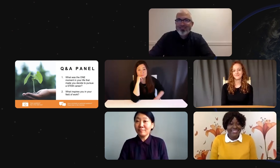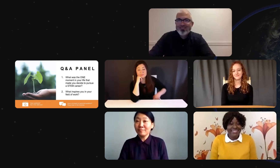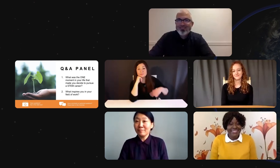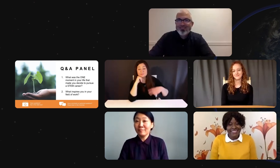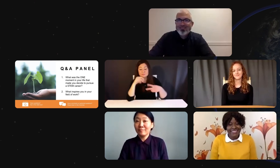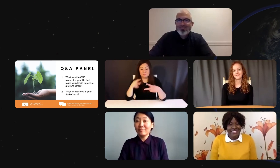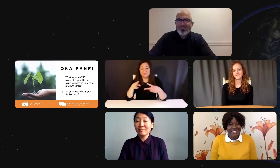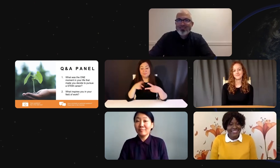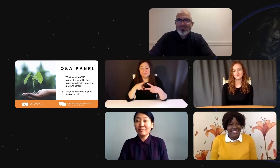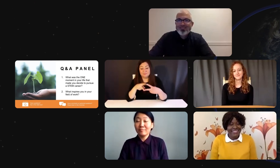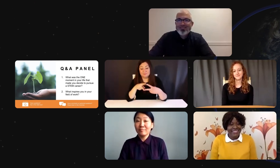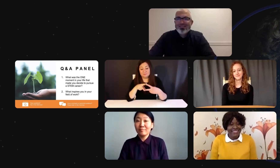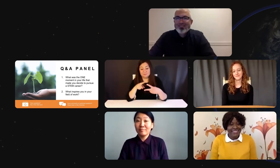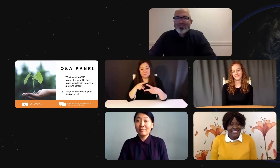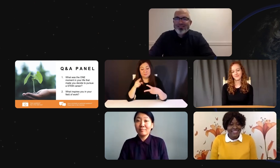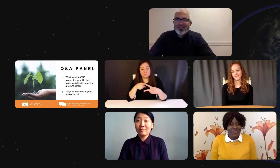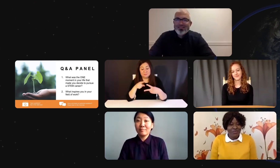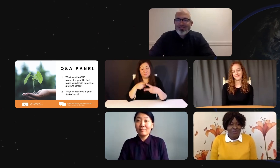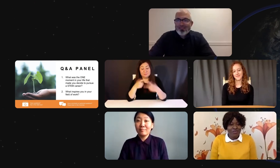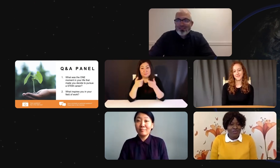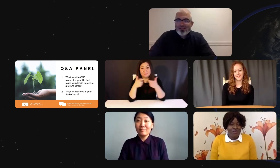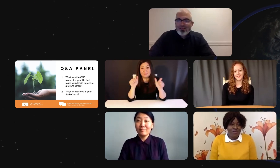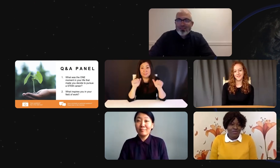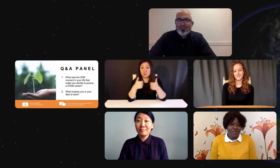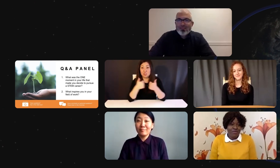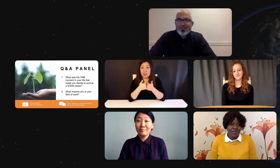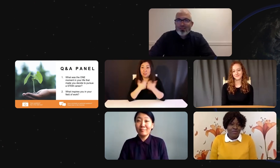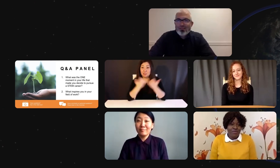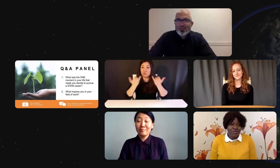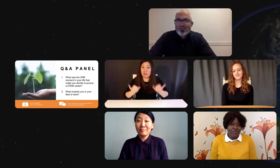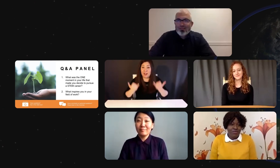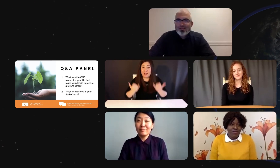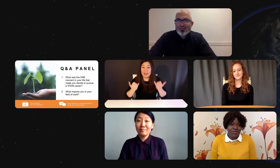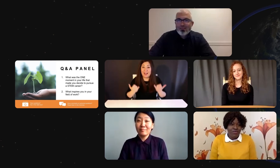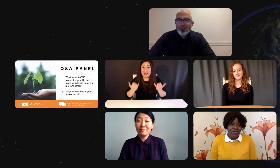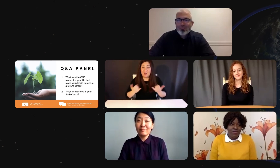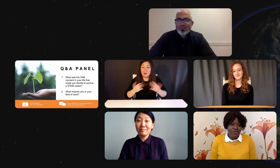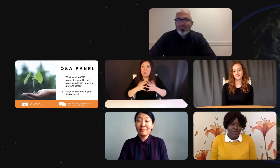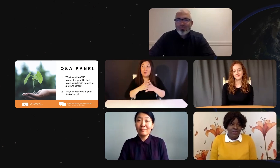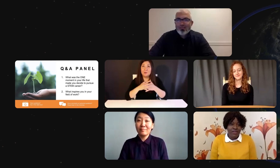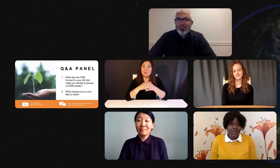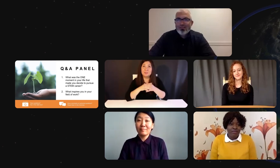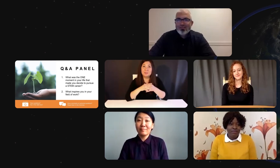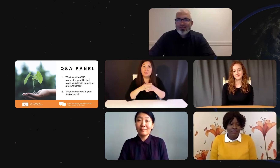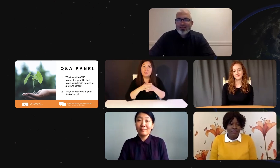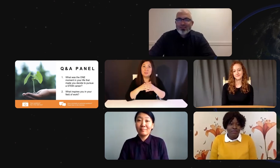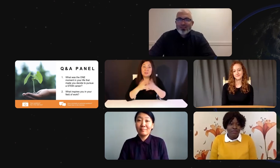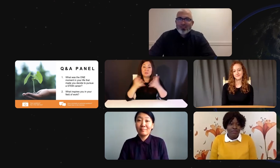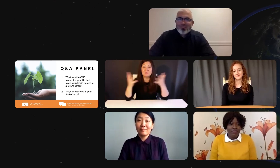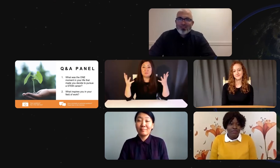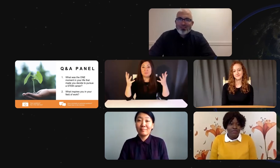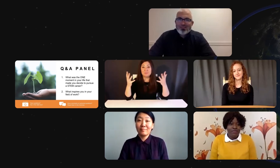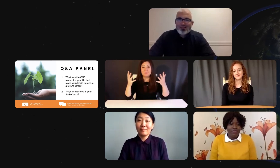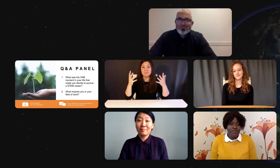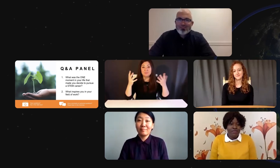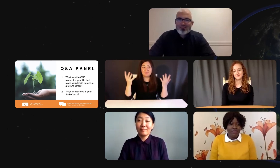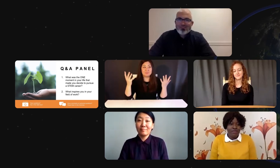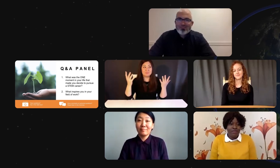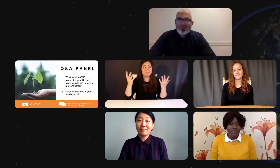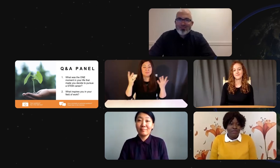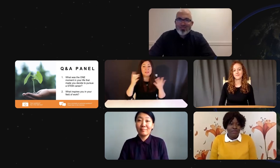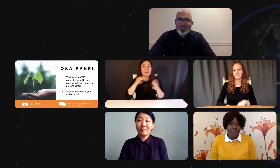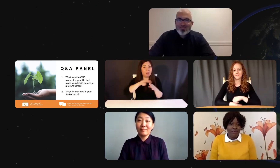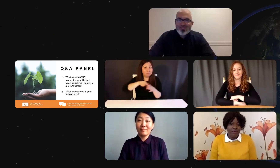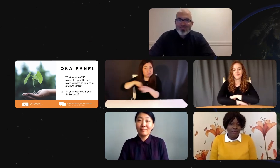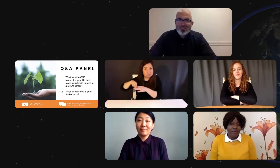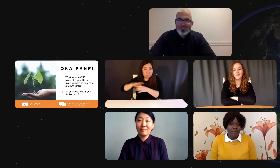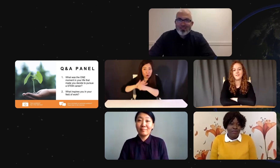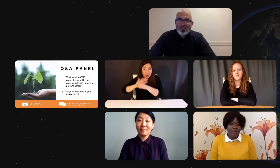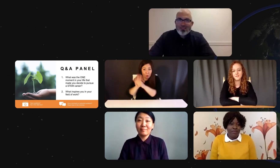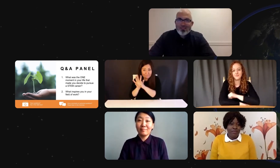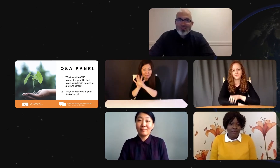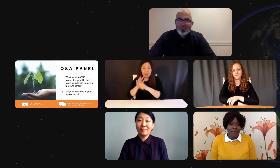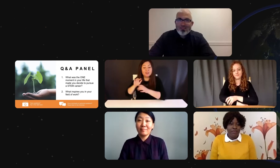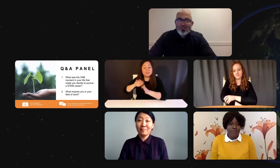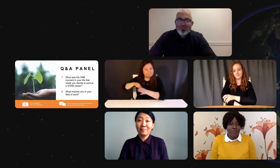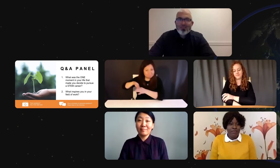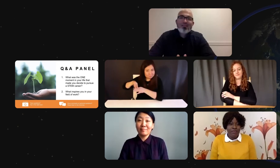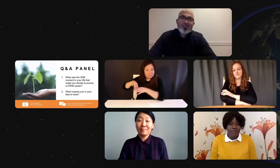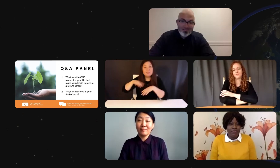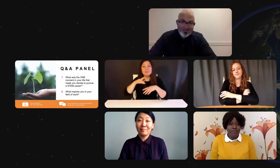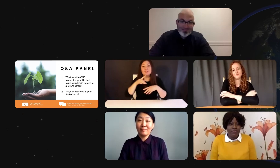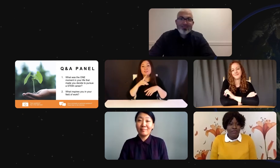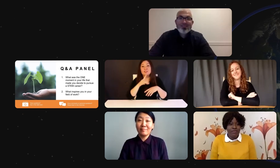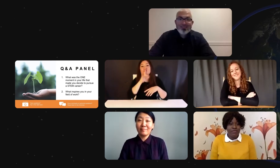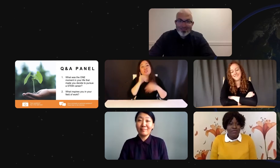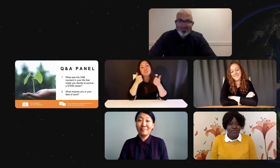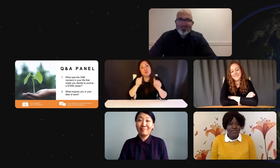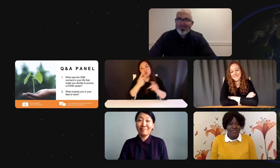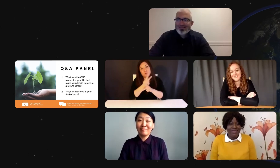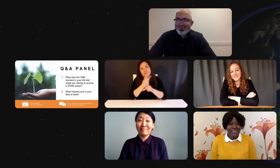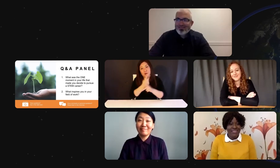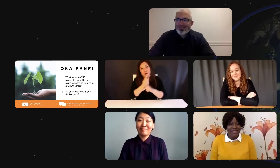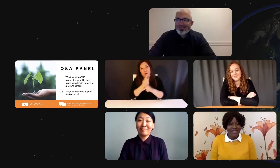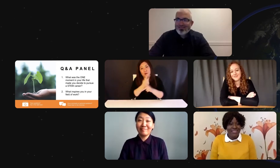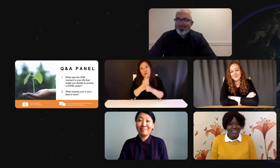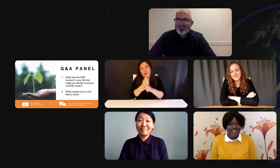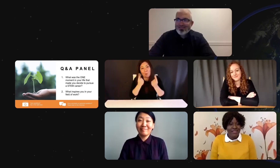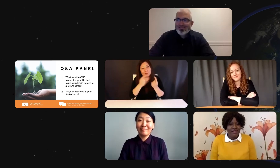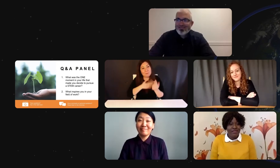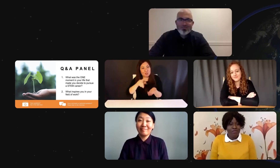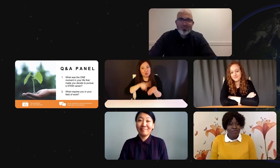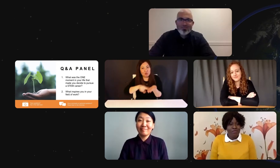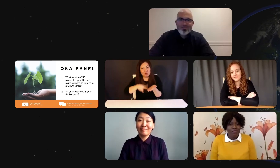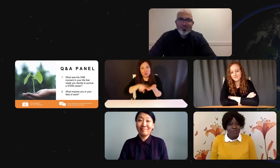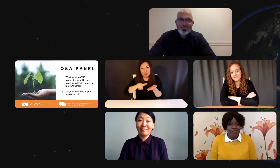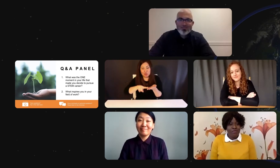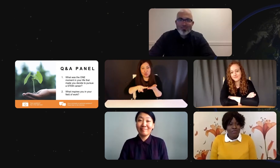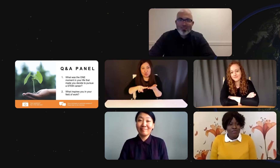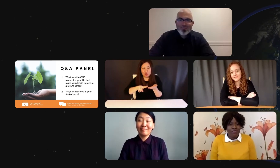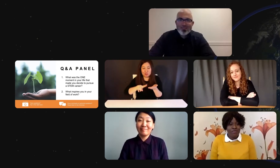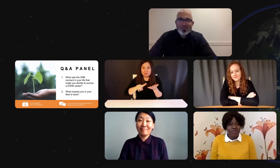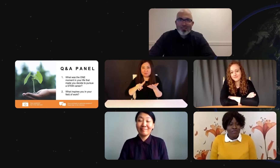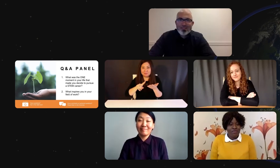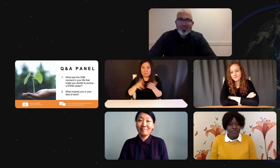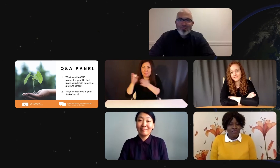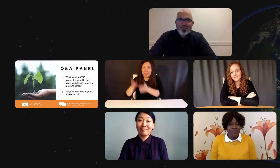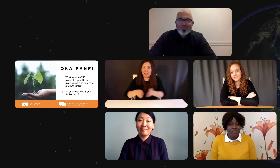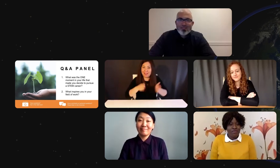Okay, currently, Coronavirus aside, trying to figure out my next research